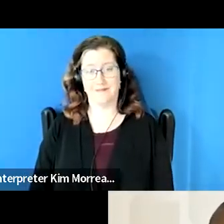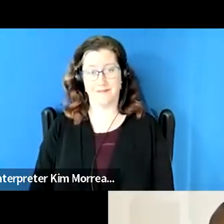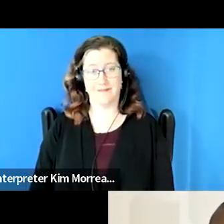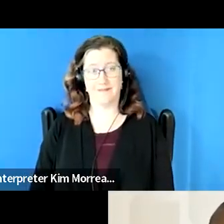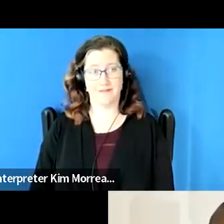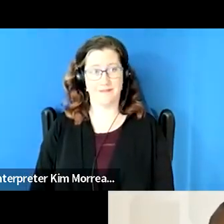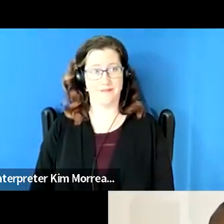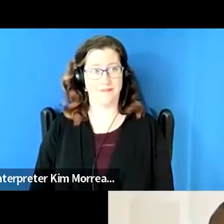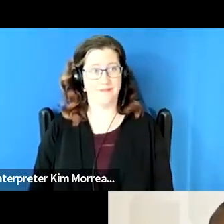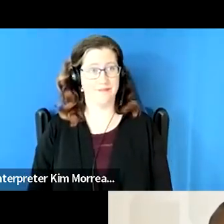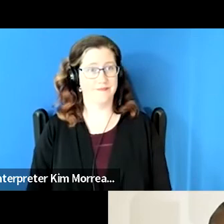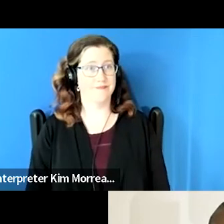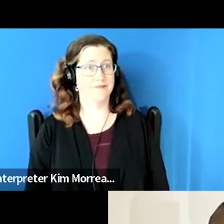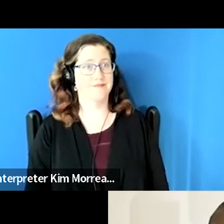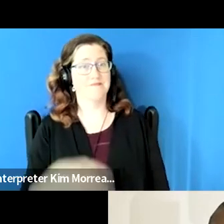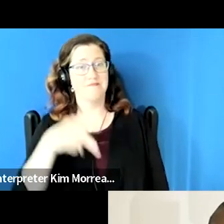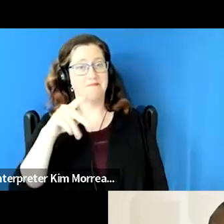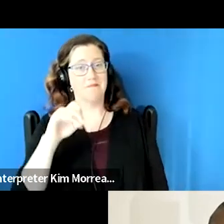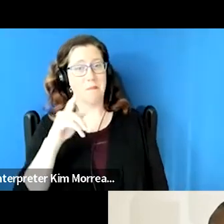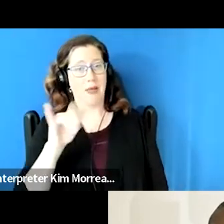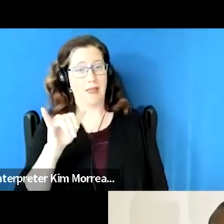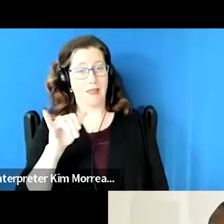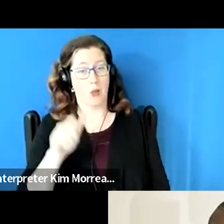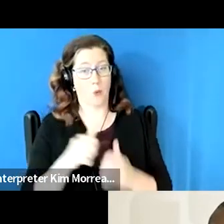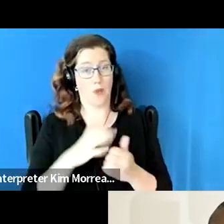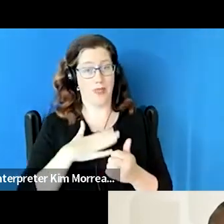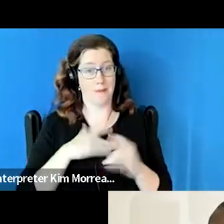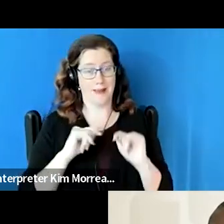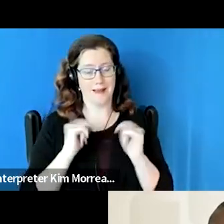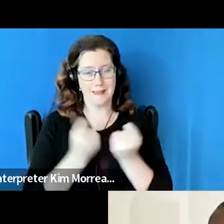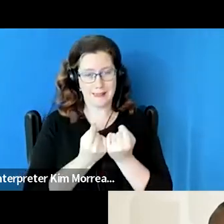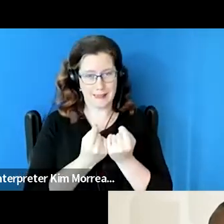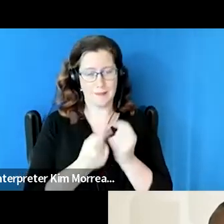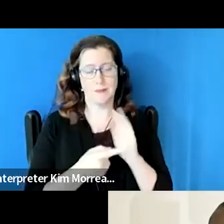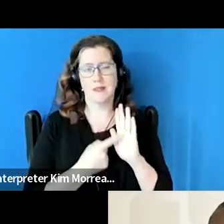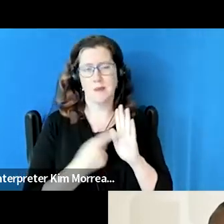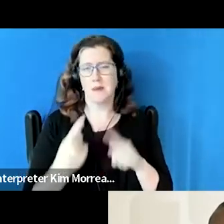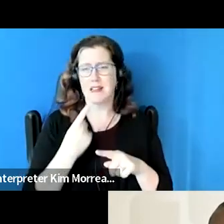One of the things I do sometimes with my team is I, if they tell me, oh, I got this email this time,